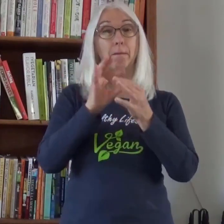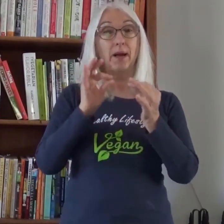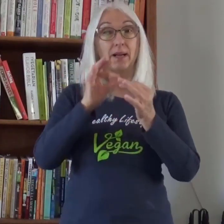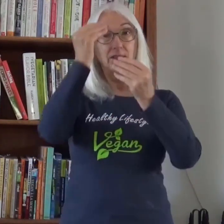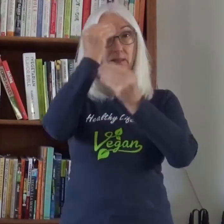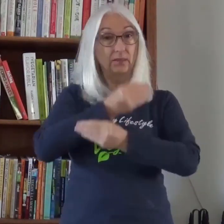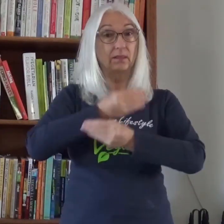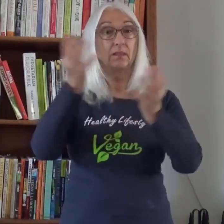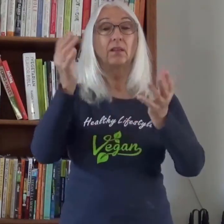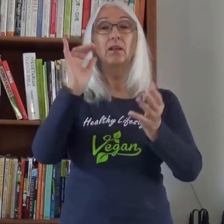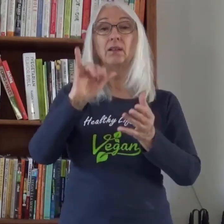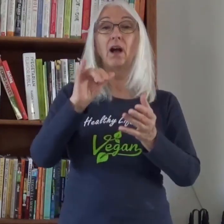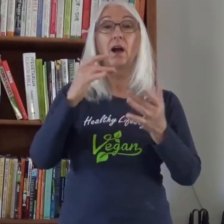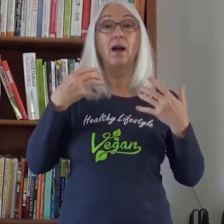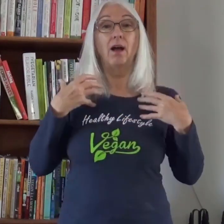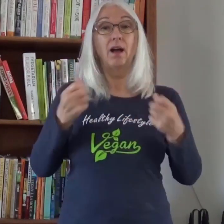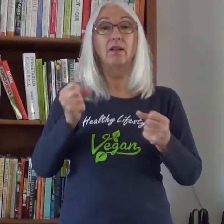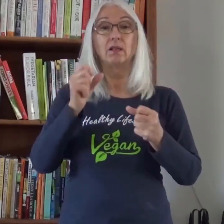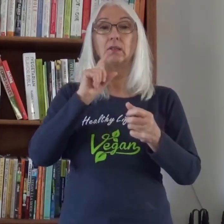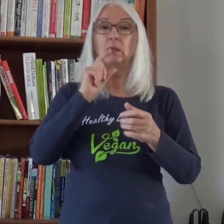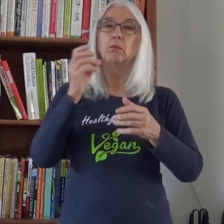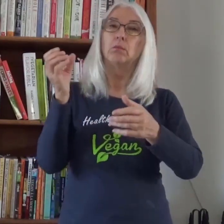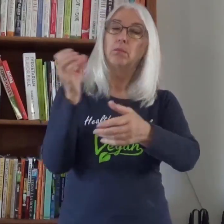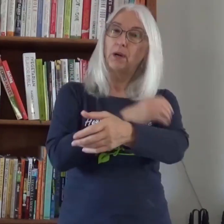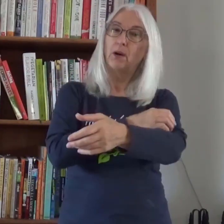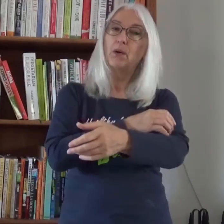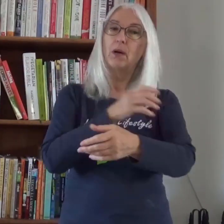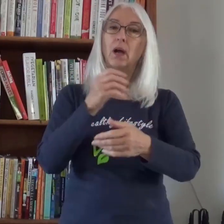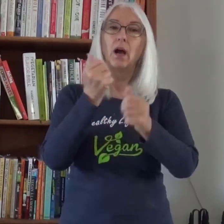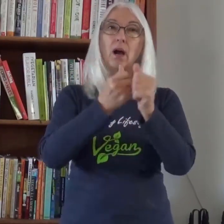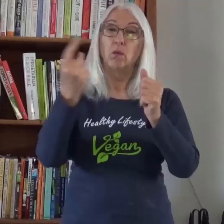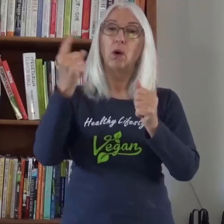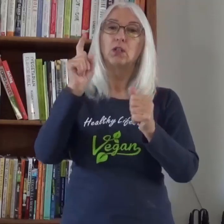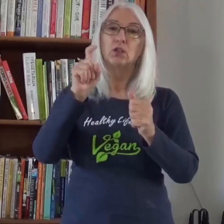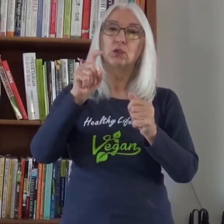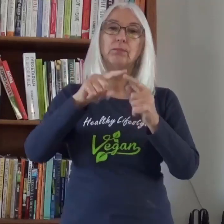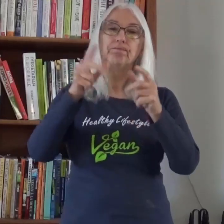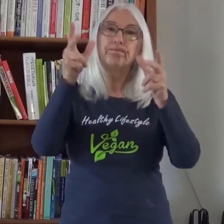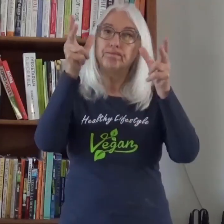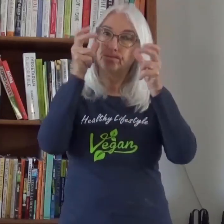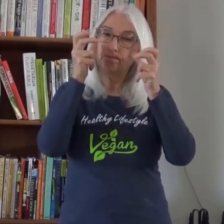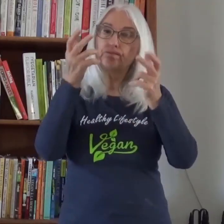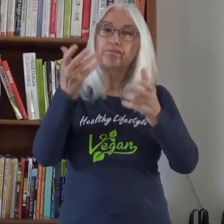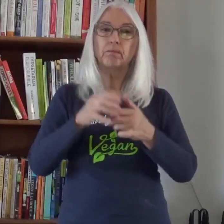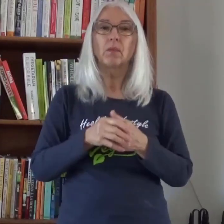This message of health is so powerful, everyone needs to hear it.